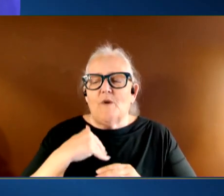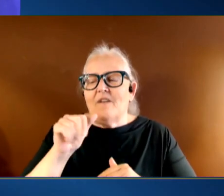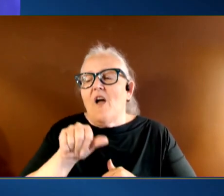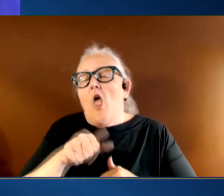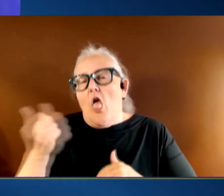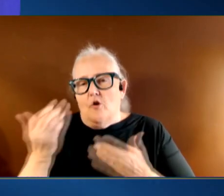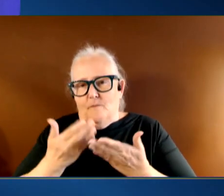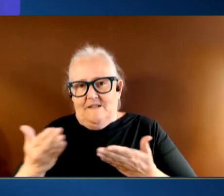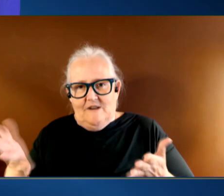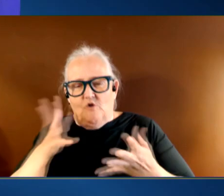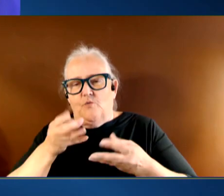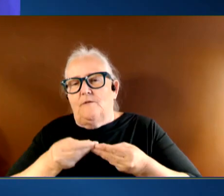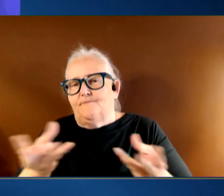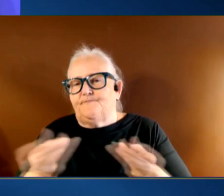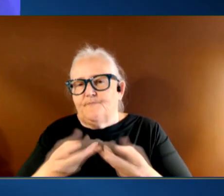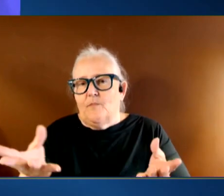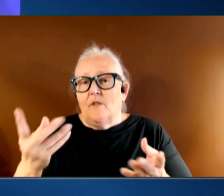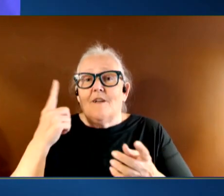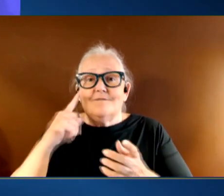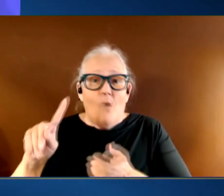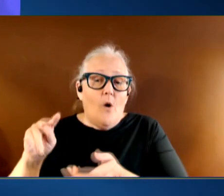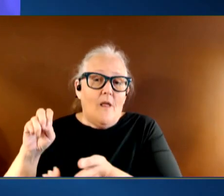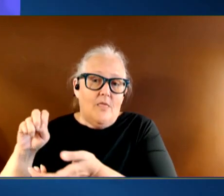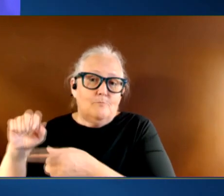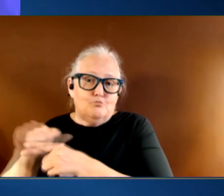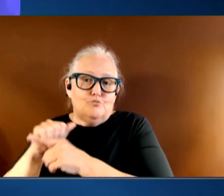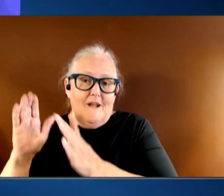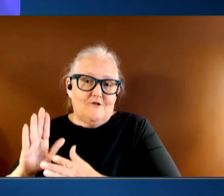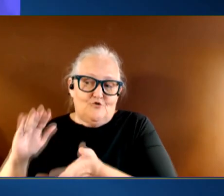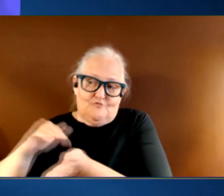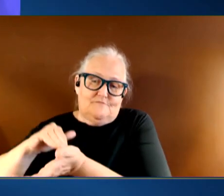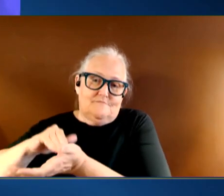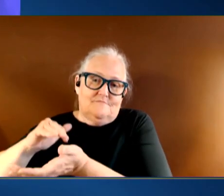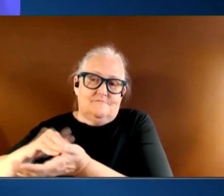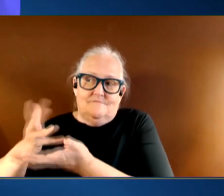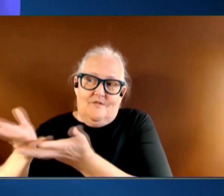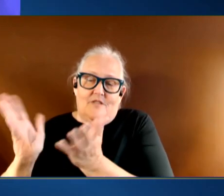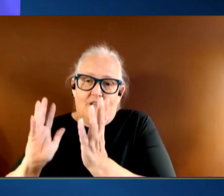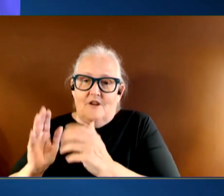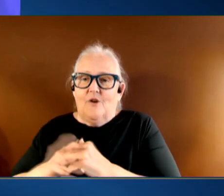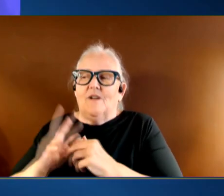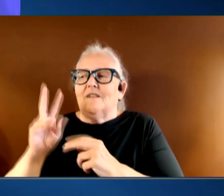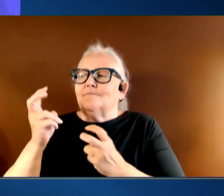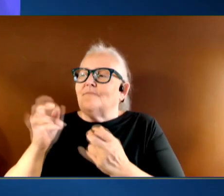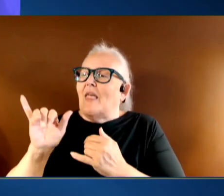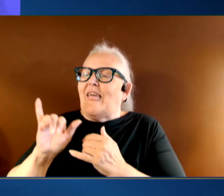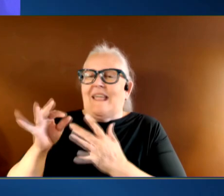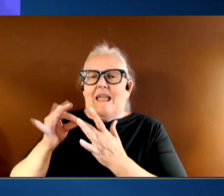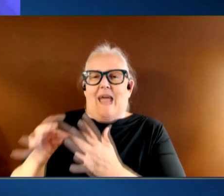for the practitioners out there, a desk guide of sorts for medical professionals, right, to help